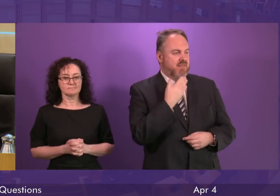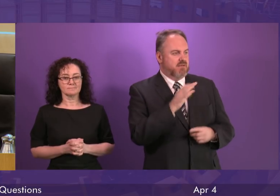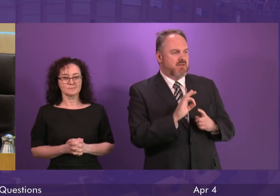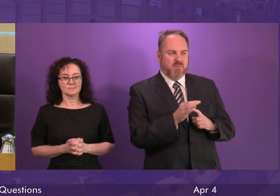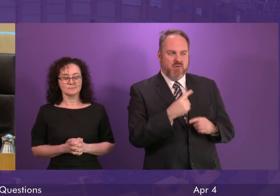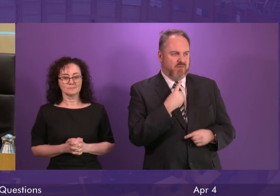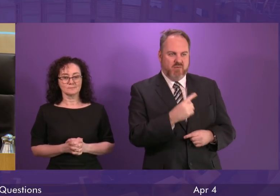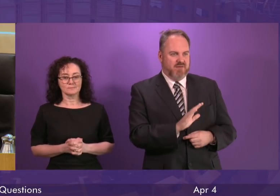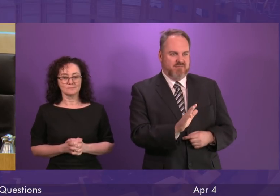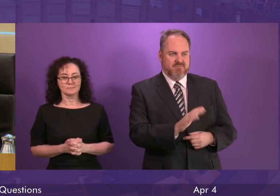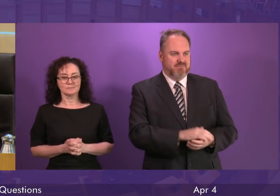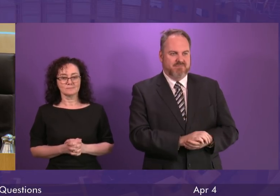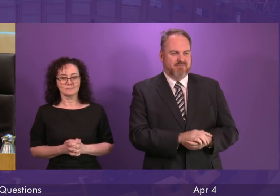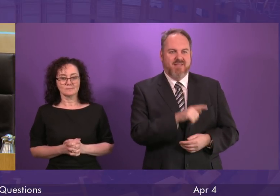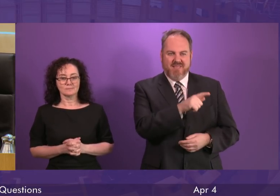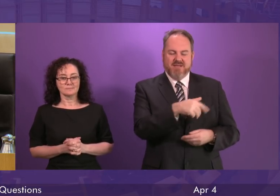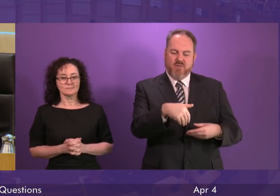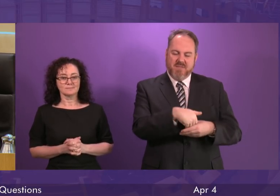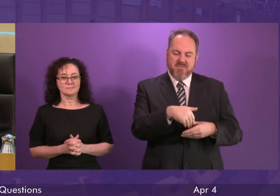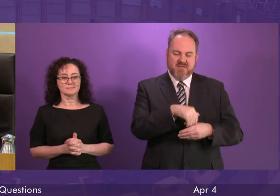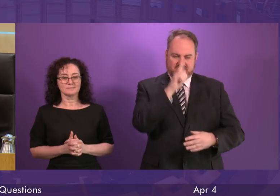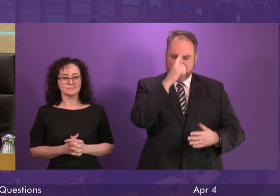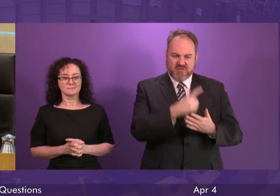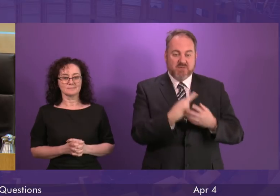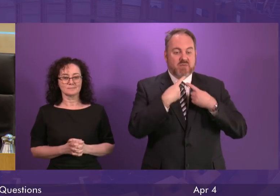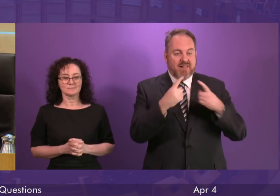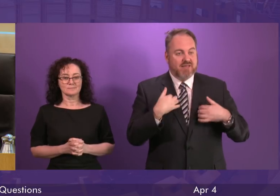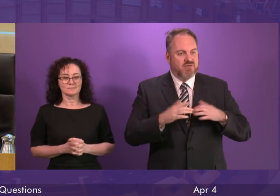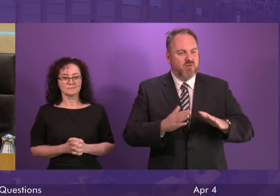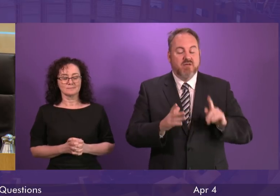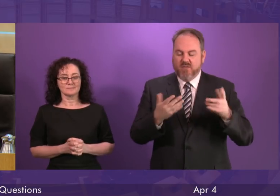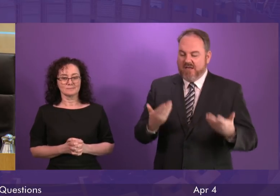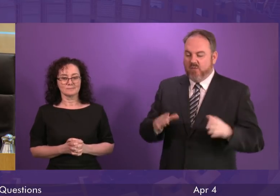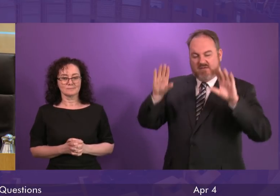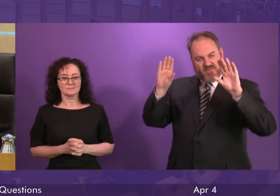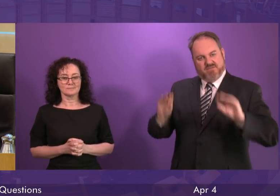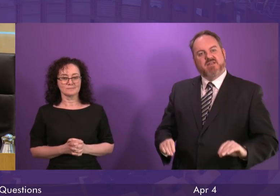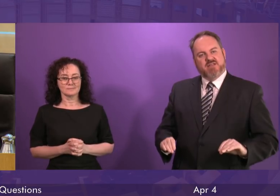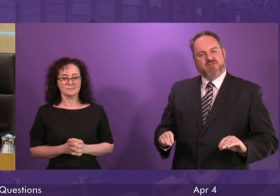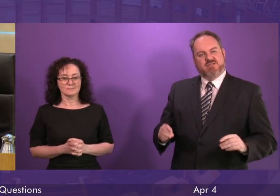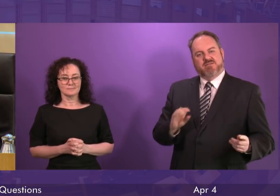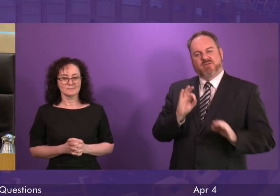of order, and, as you know, it is a matter for members’ judgement whether to declare interests.